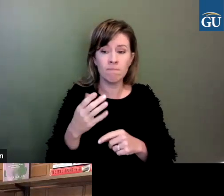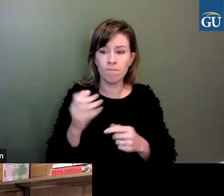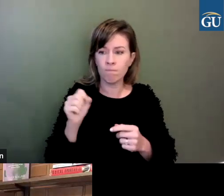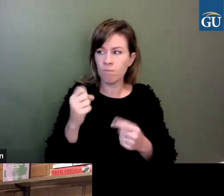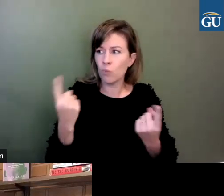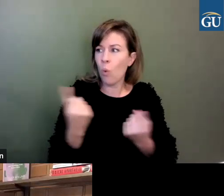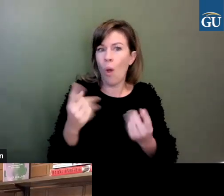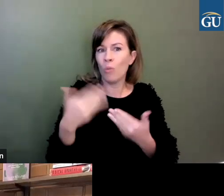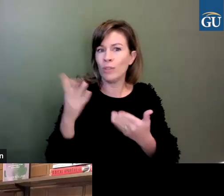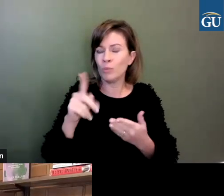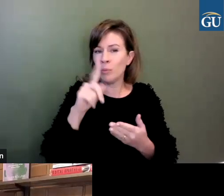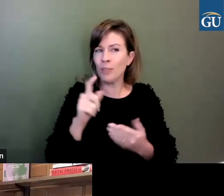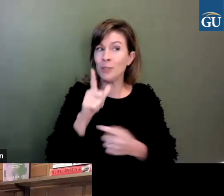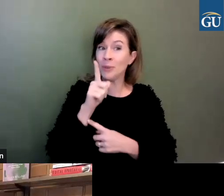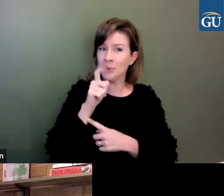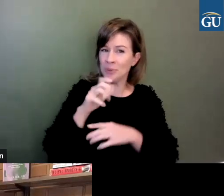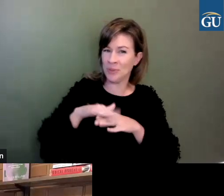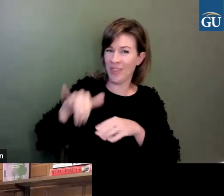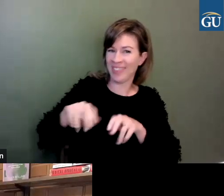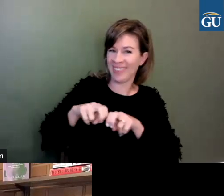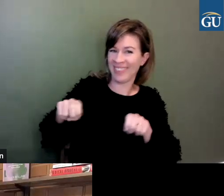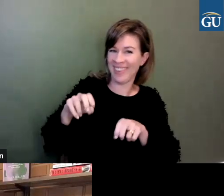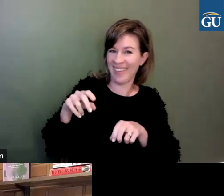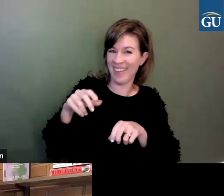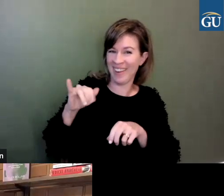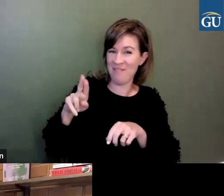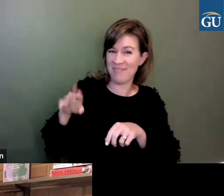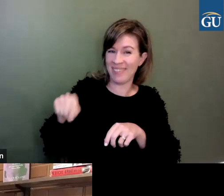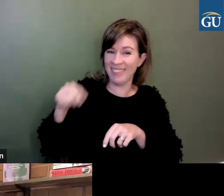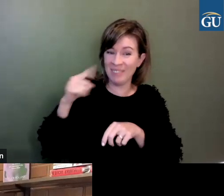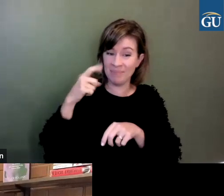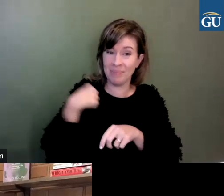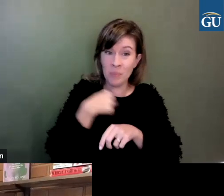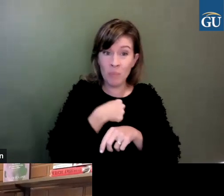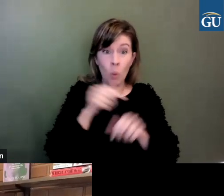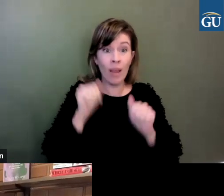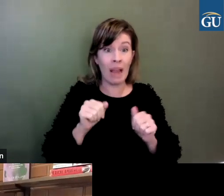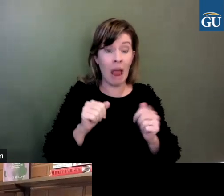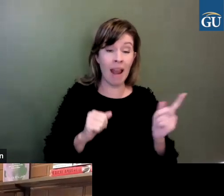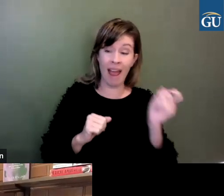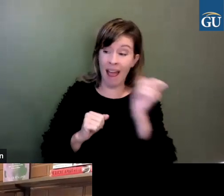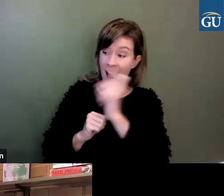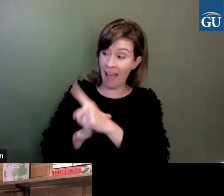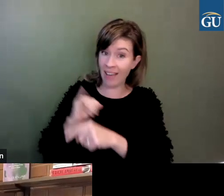around who is on our IRBs? Because we can pose these questions to IRBs, but they don't always catch them either